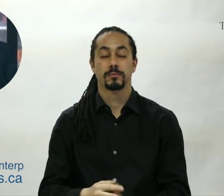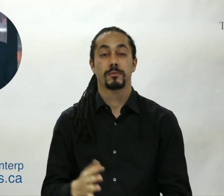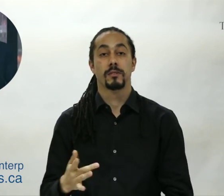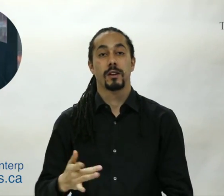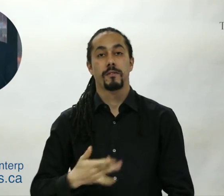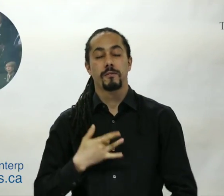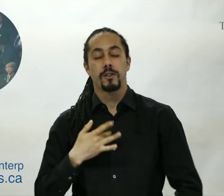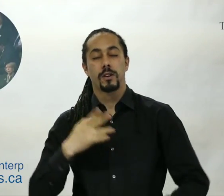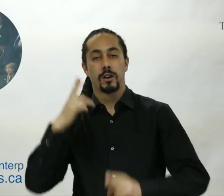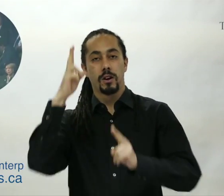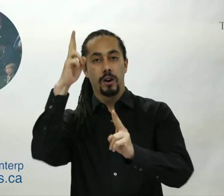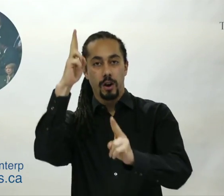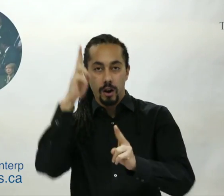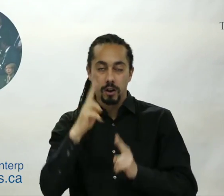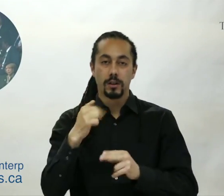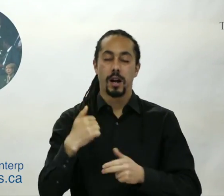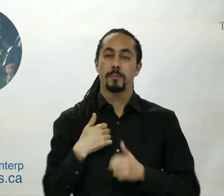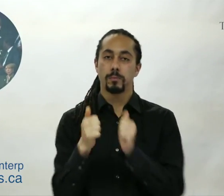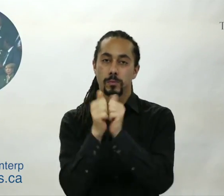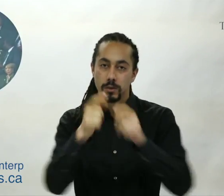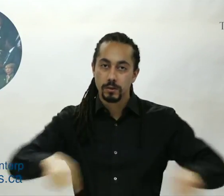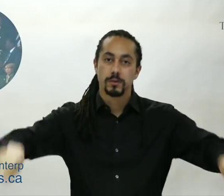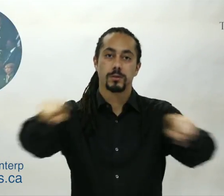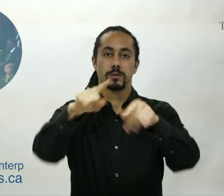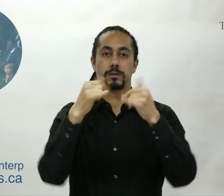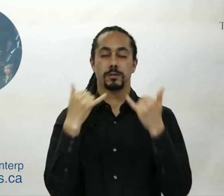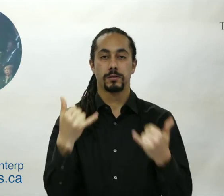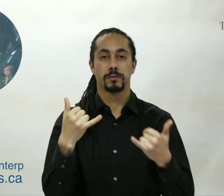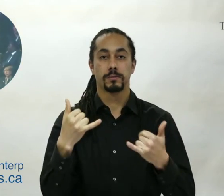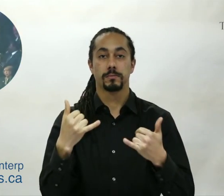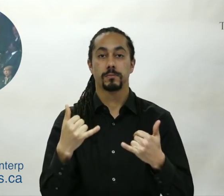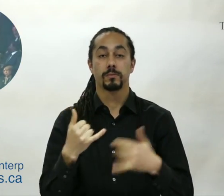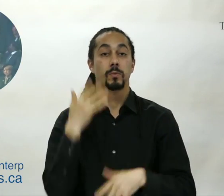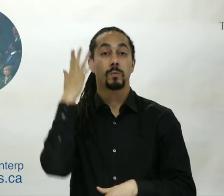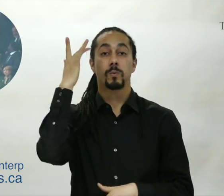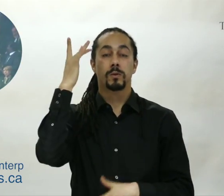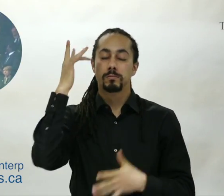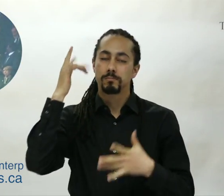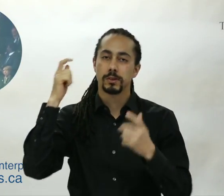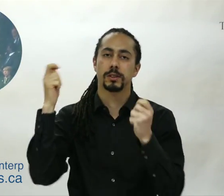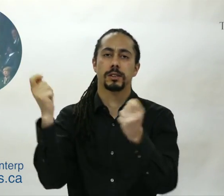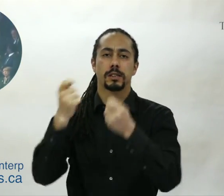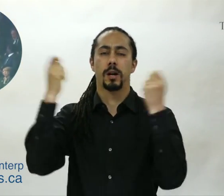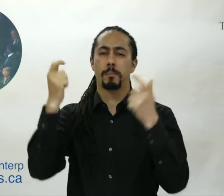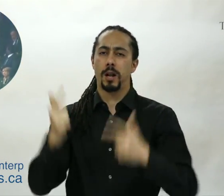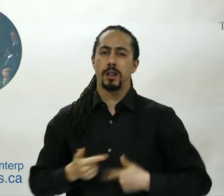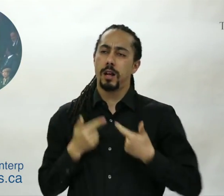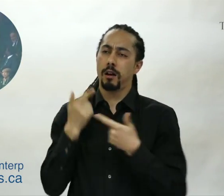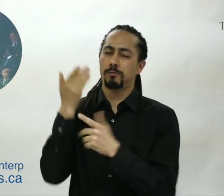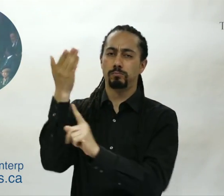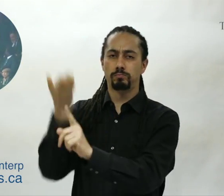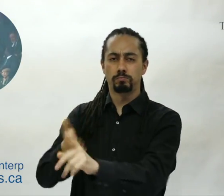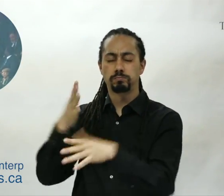to President Zuma and members of the government; to heads of state is a singular honor to be with you today, to celebrate a life like no other.